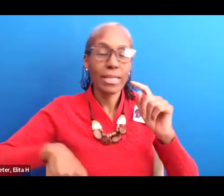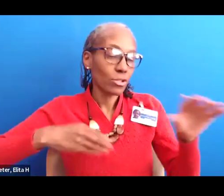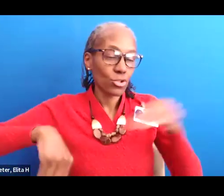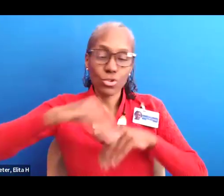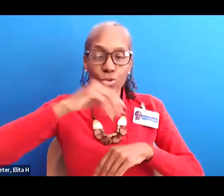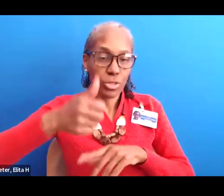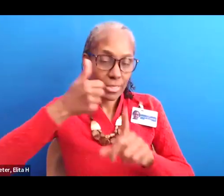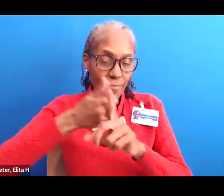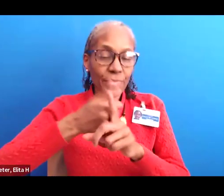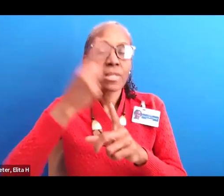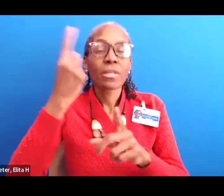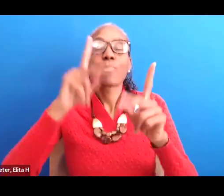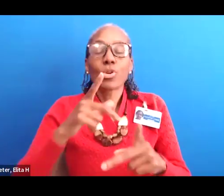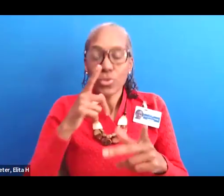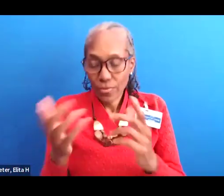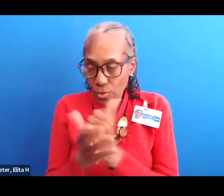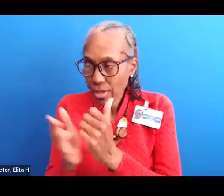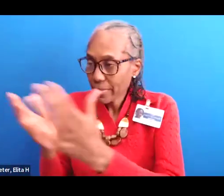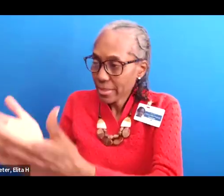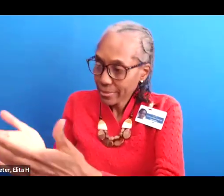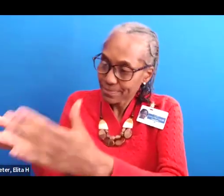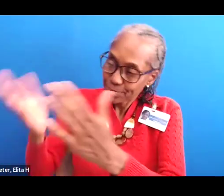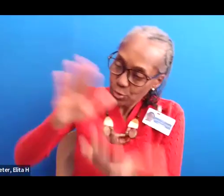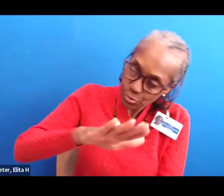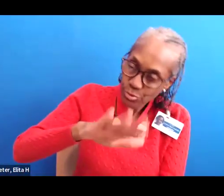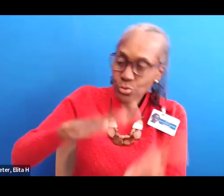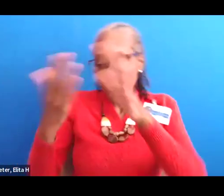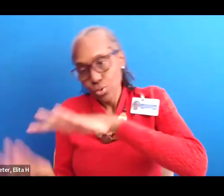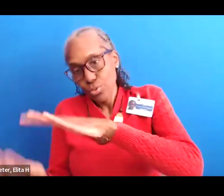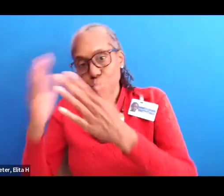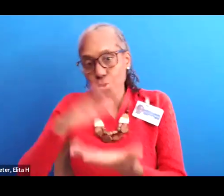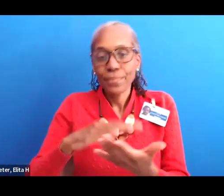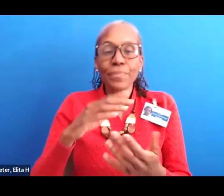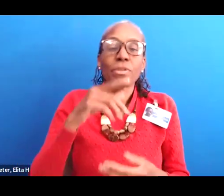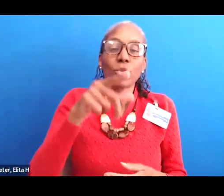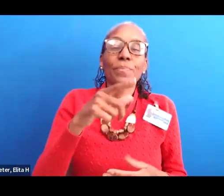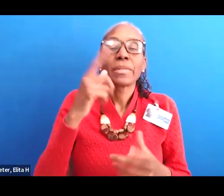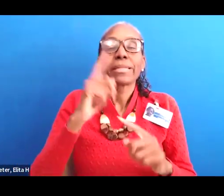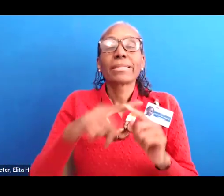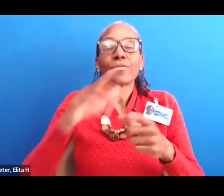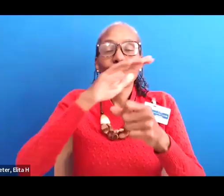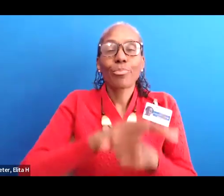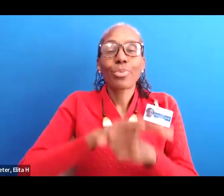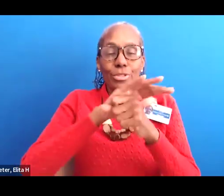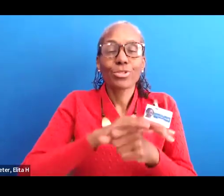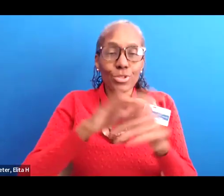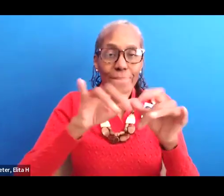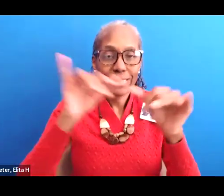going to have to have somebody help turn you at night. There might be a different pressure dispersing system that you can